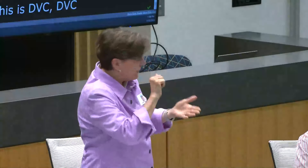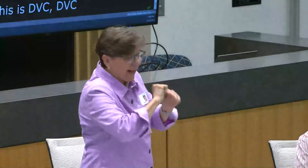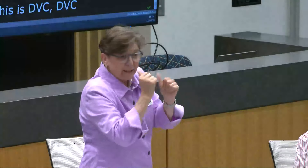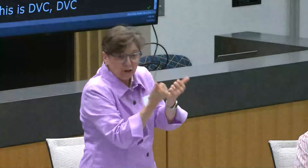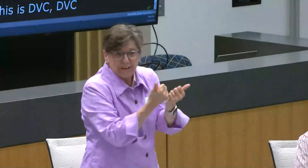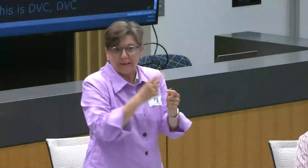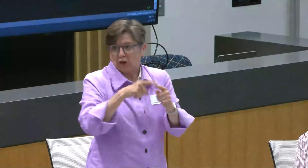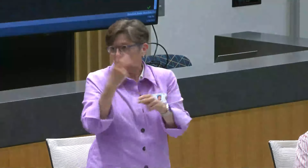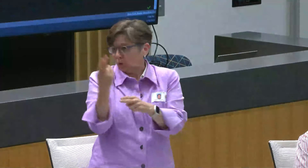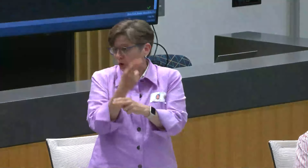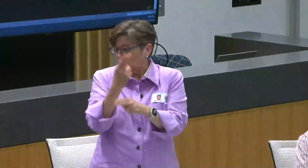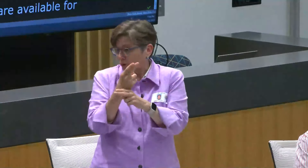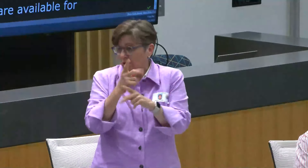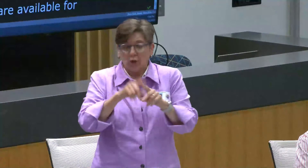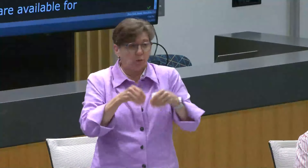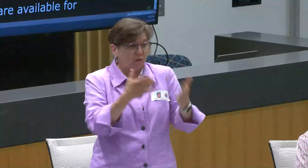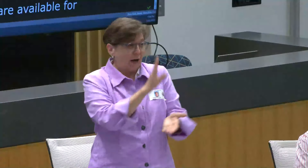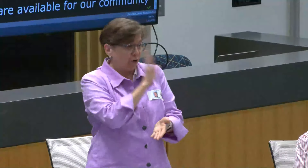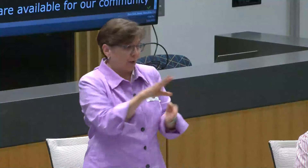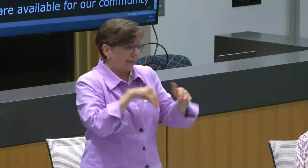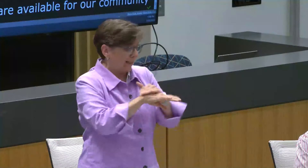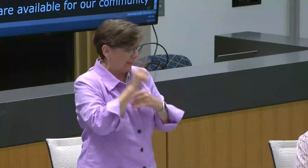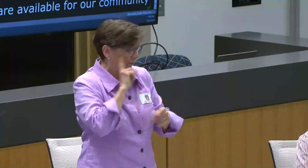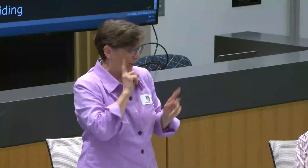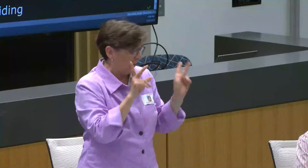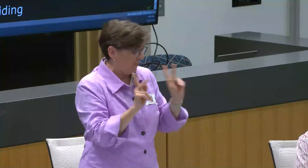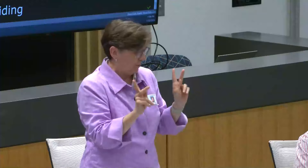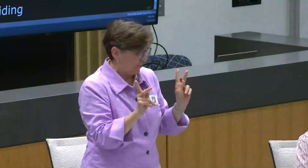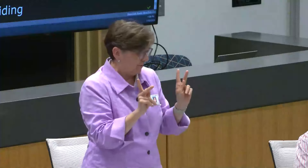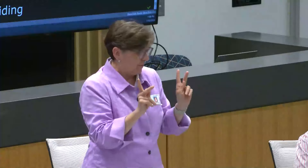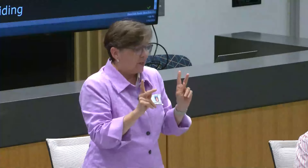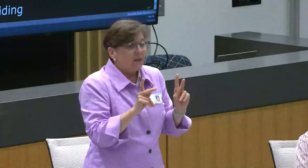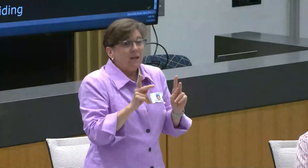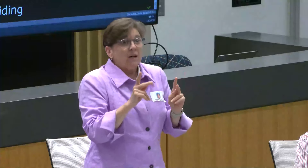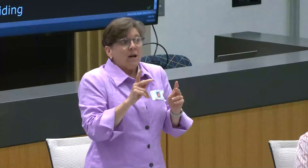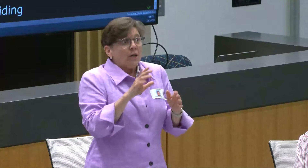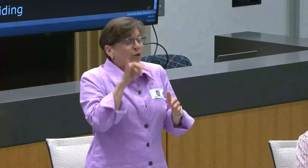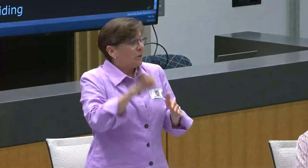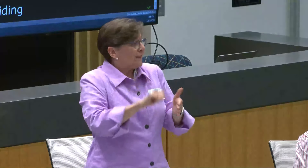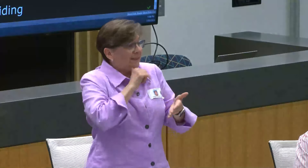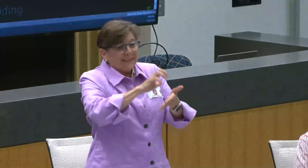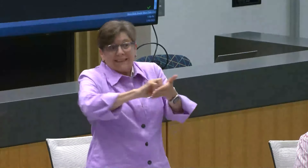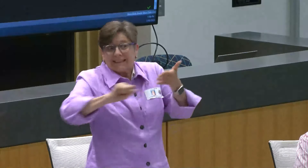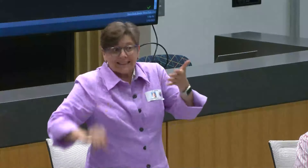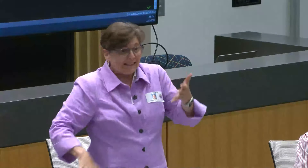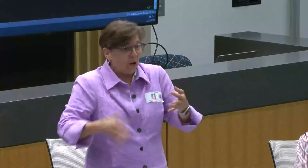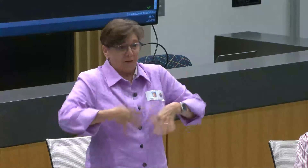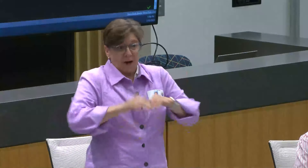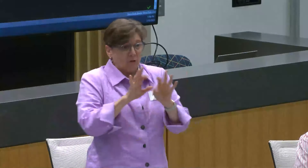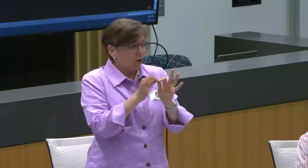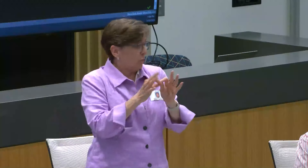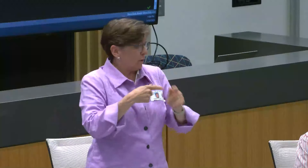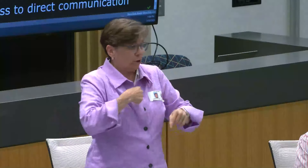THAT WE'RE UNABLE TO MEET THAT DEMAND READILY AND ONE OF THE SOLUTIONS TO THIS IS DVC, DVC ADDS TO THE CHOICES